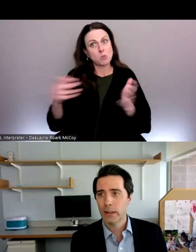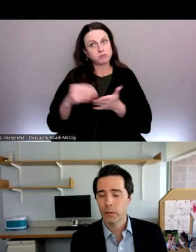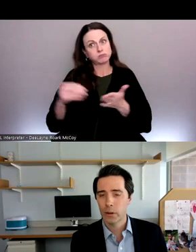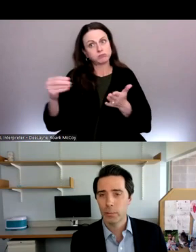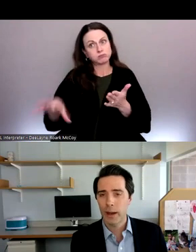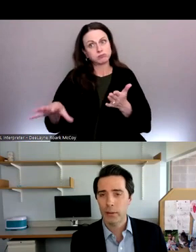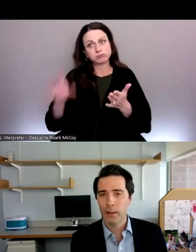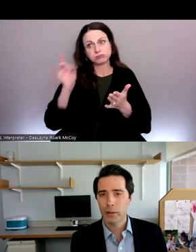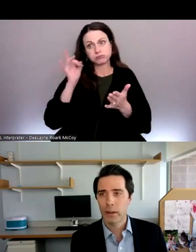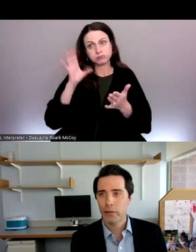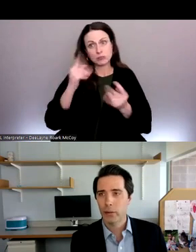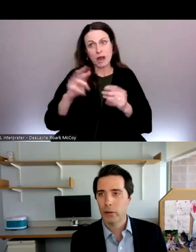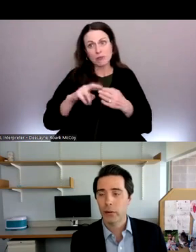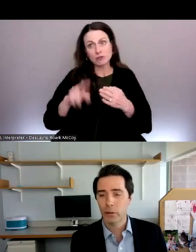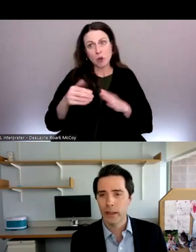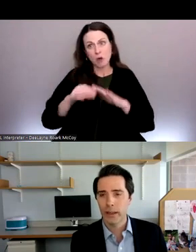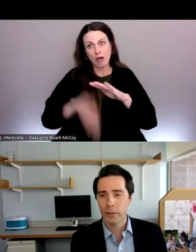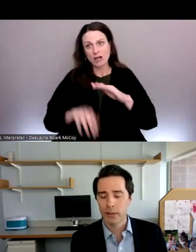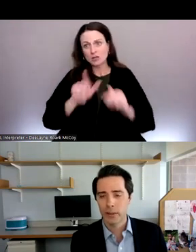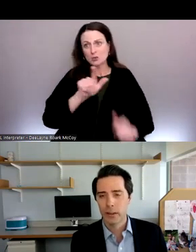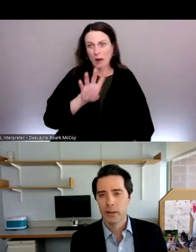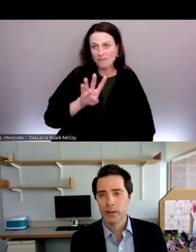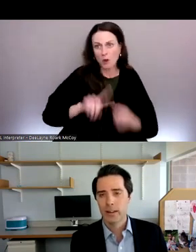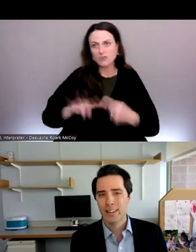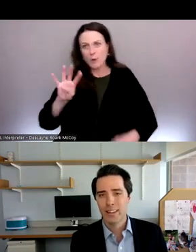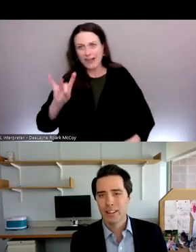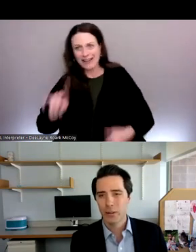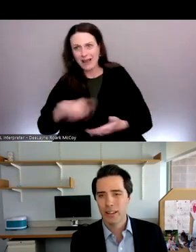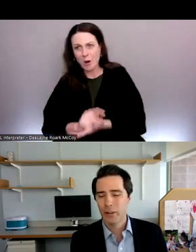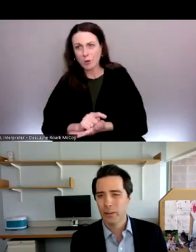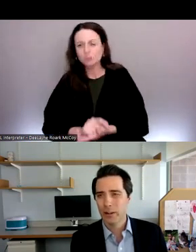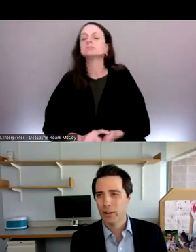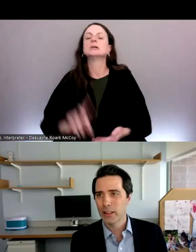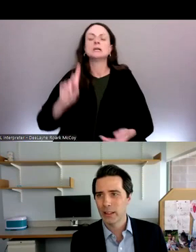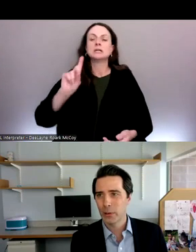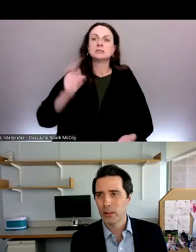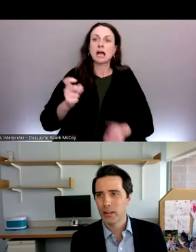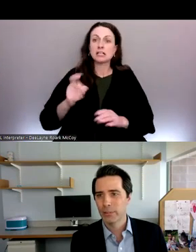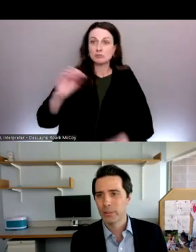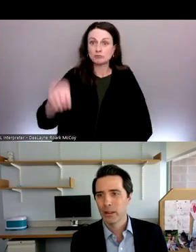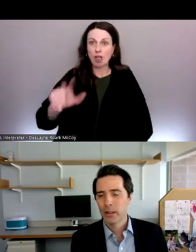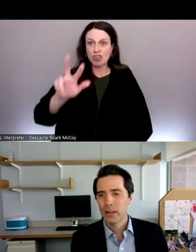try to get the result back within 24 or 48 hours and the diagnostic rate there